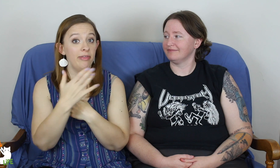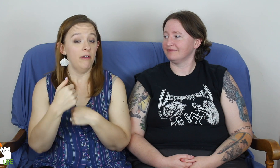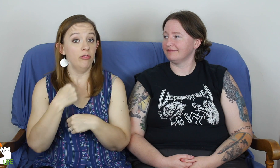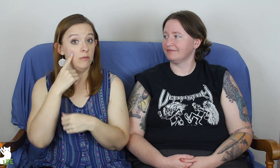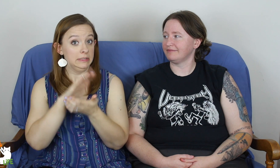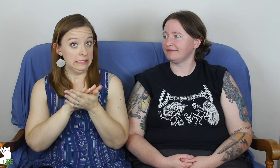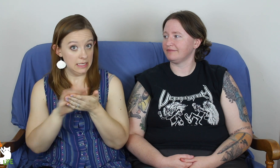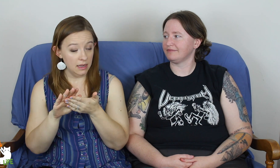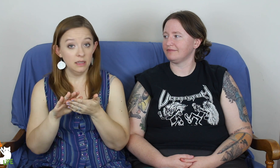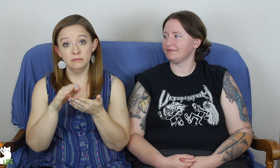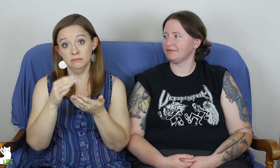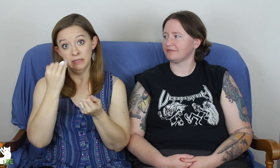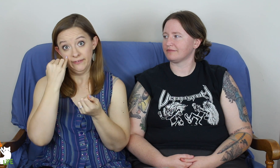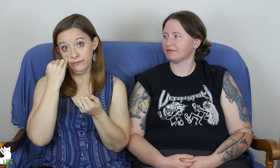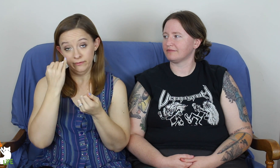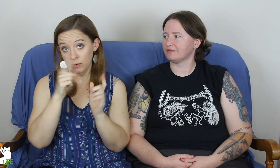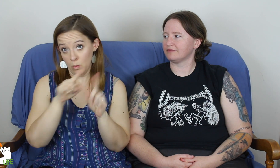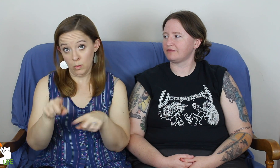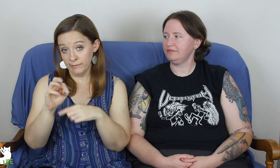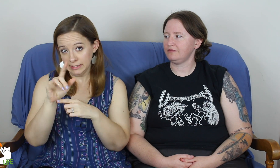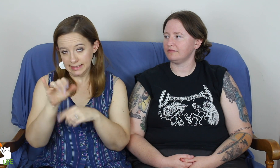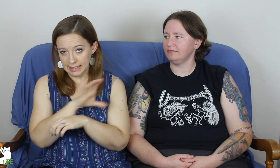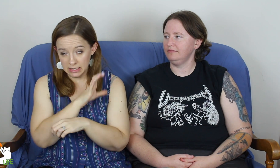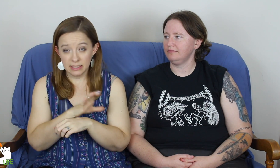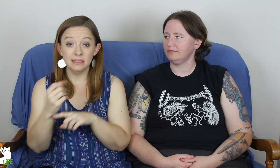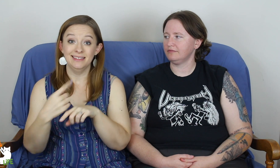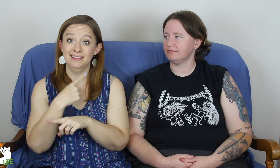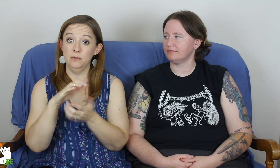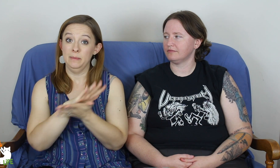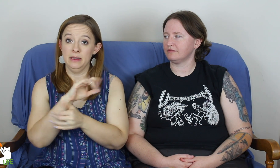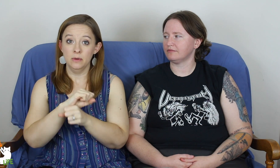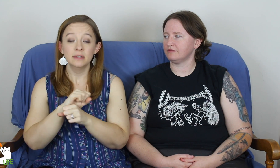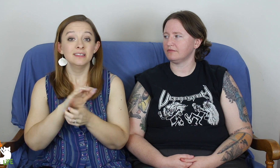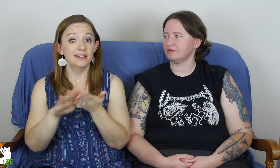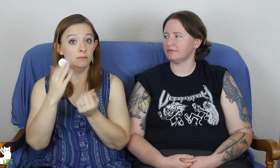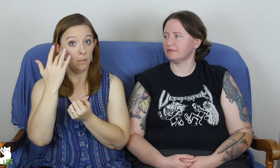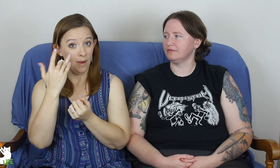One of the things I thought was really nice, and if you go to a fertility clinic, they might send you paperwork.